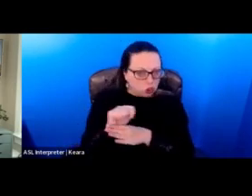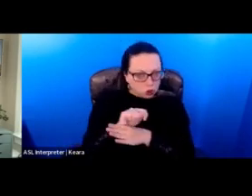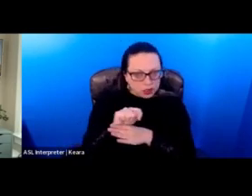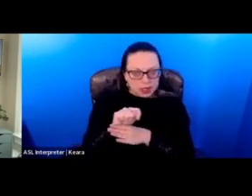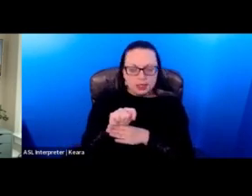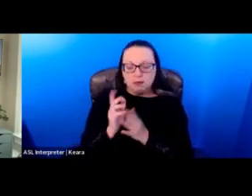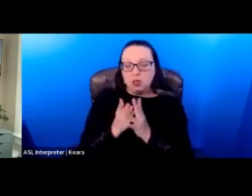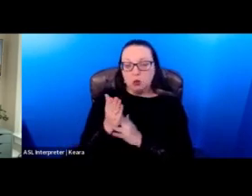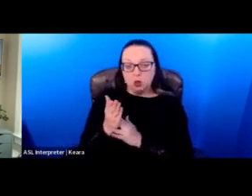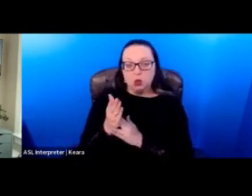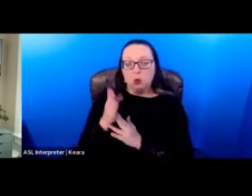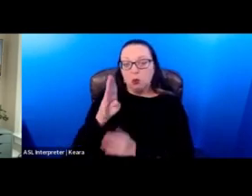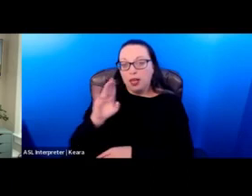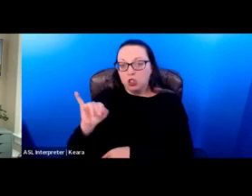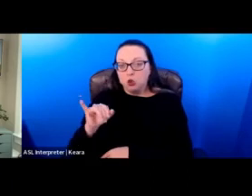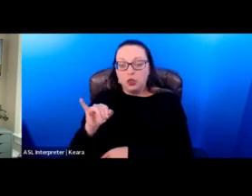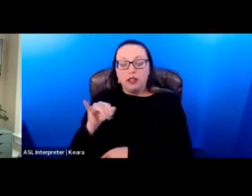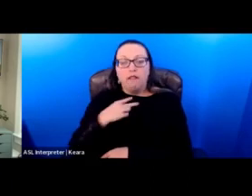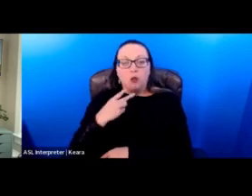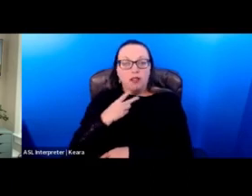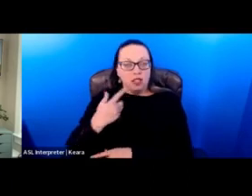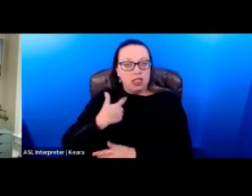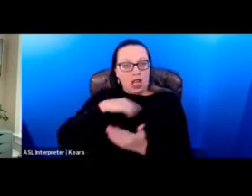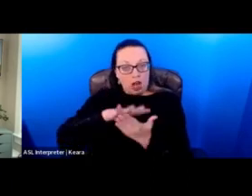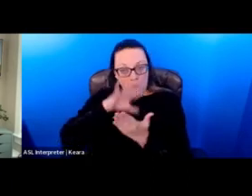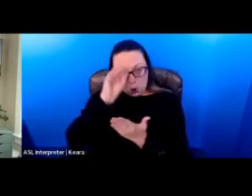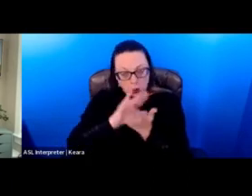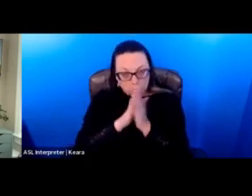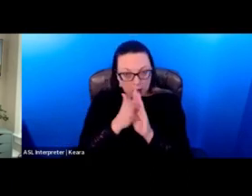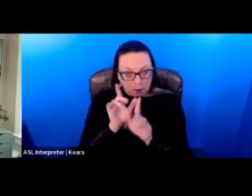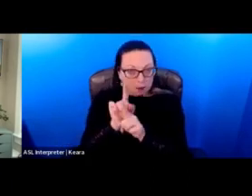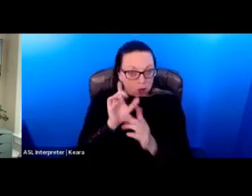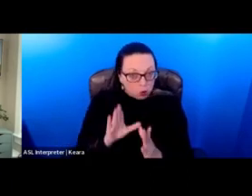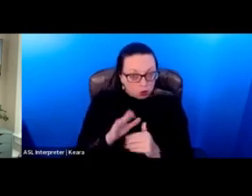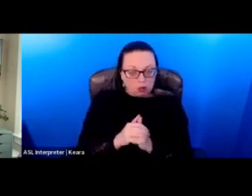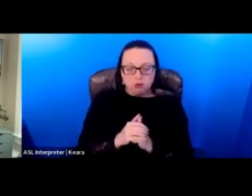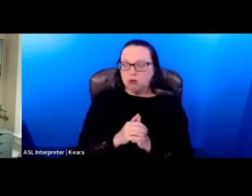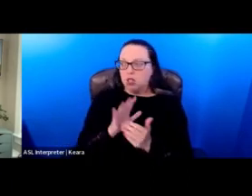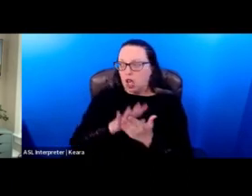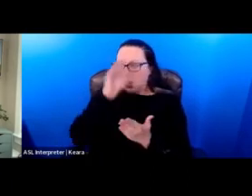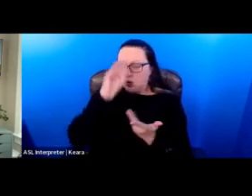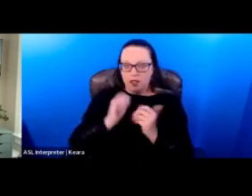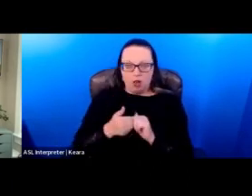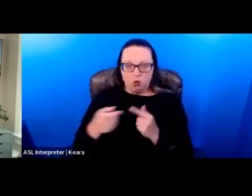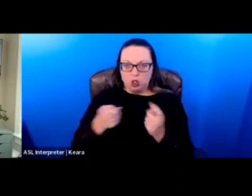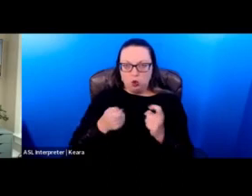through brain injury voices that I learned to be a mentor, that I learned how to run a mentoring program. So I'm going to share